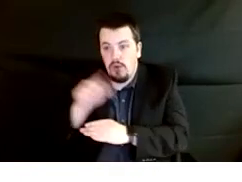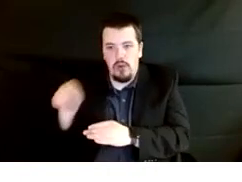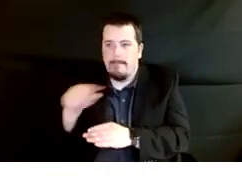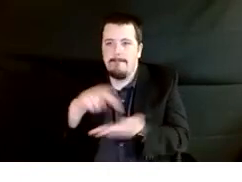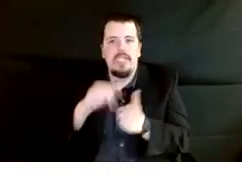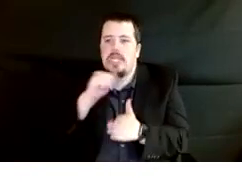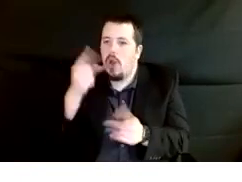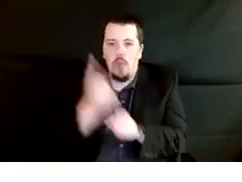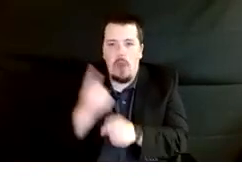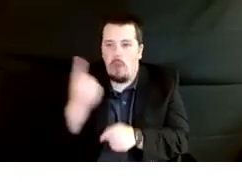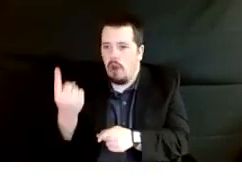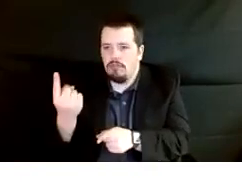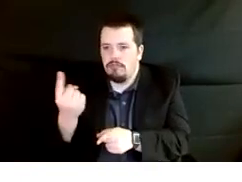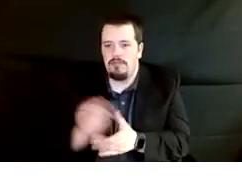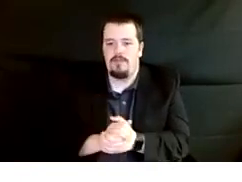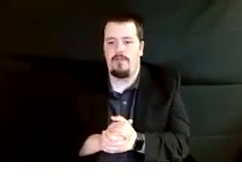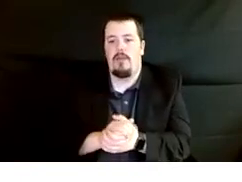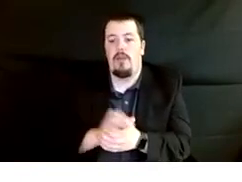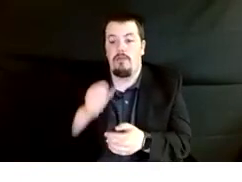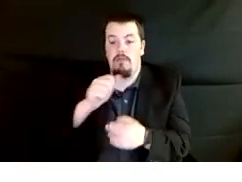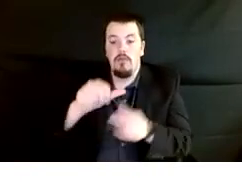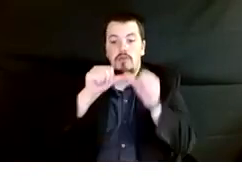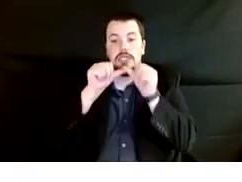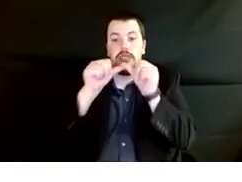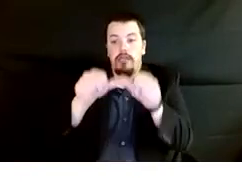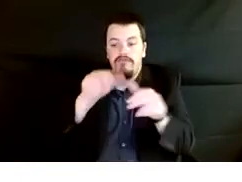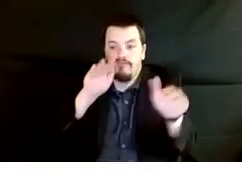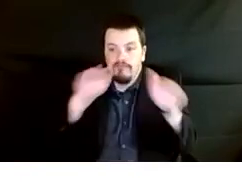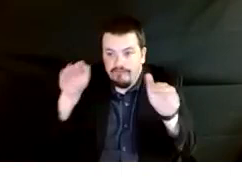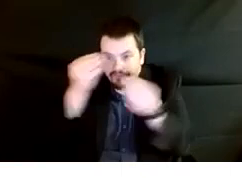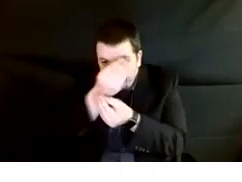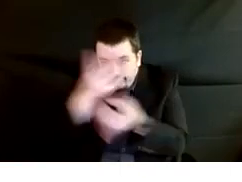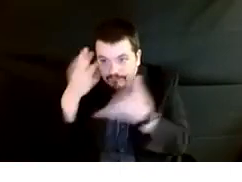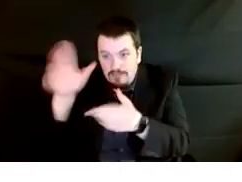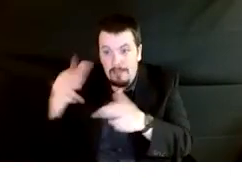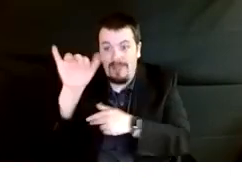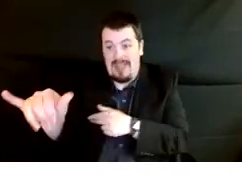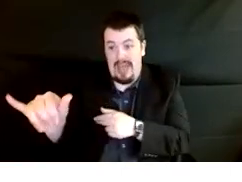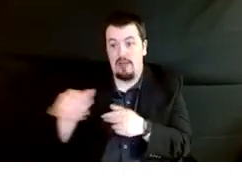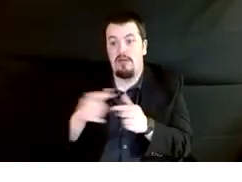um at all so so we want to keep getting the word out about that um and you know triage, triage